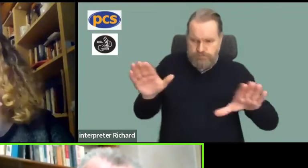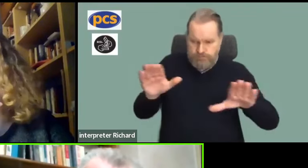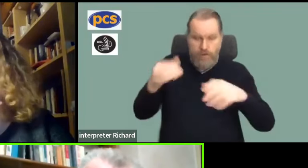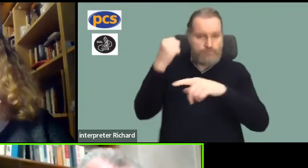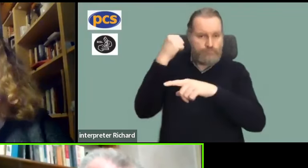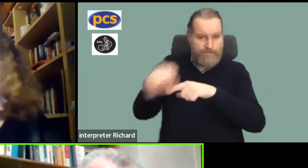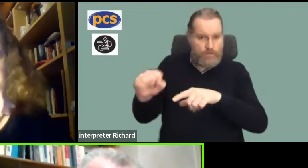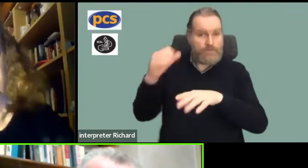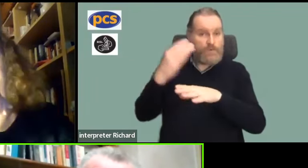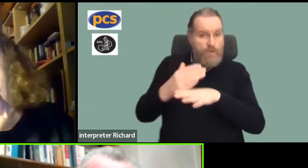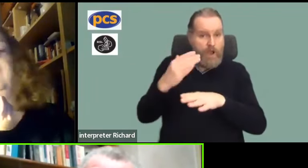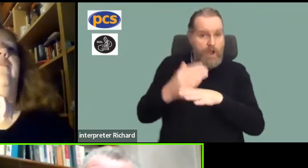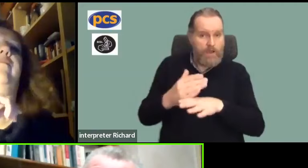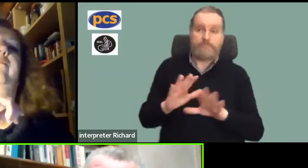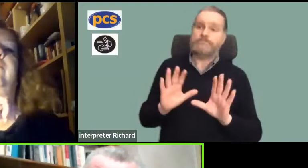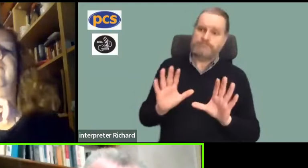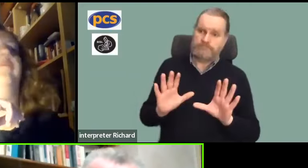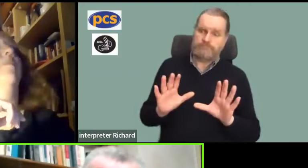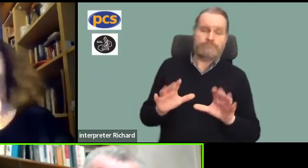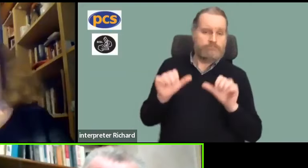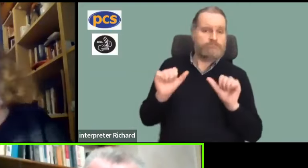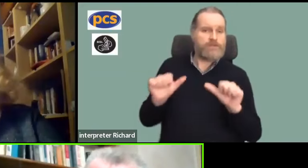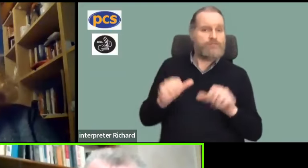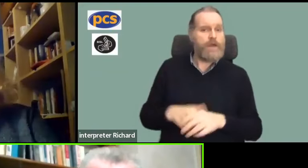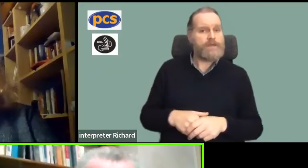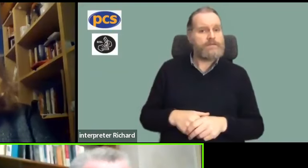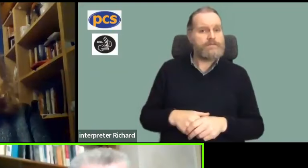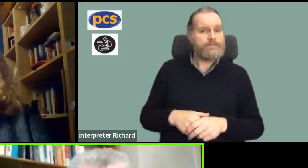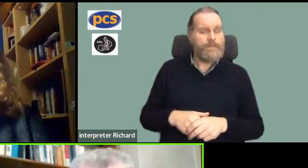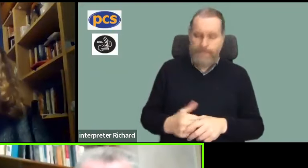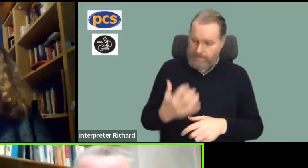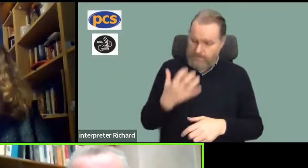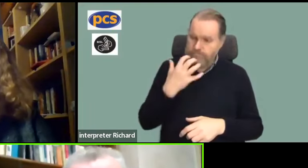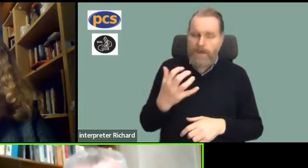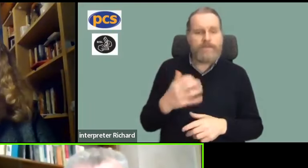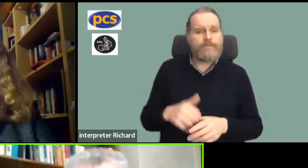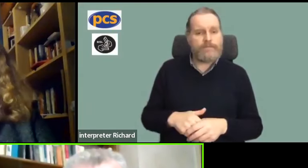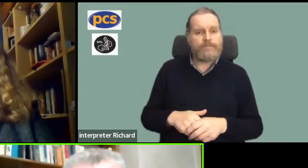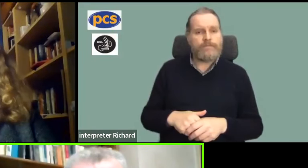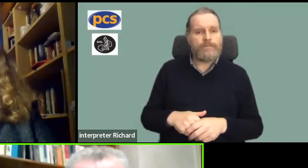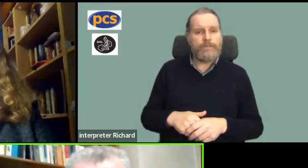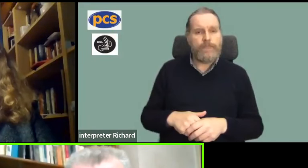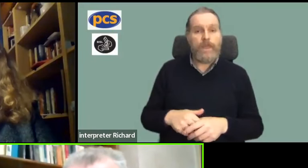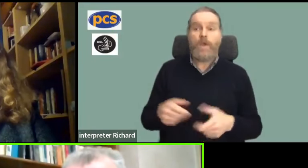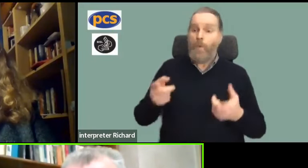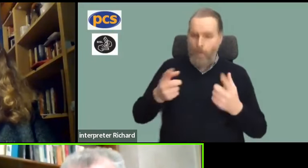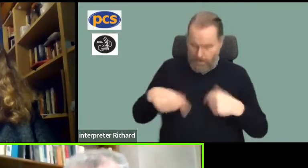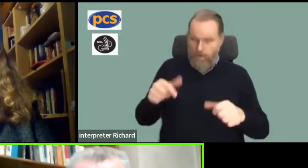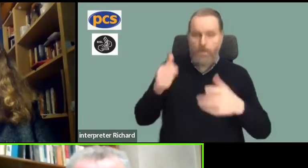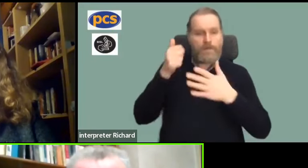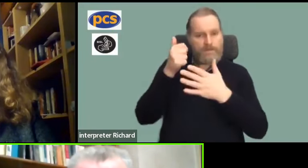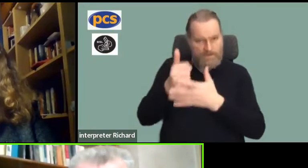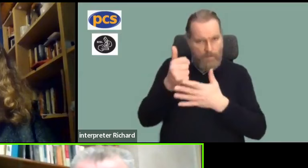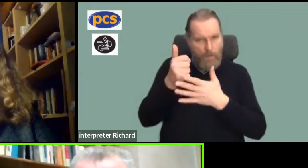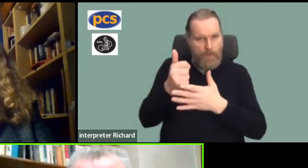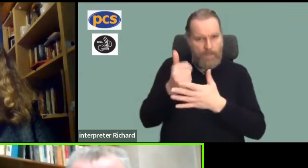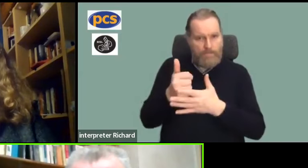r themselves r themselves, for their families their colleagues, and every other other pcs other pcs. and our job is to support them, and them and then make sure the next them and then make sure the